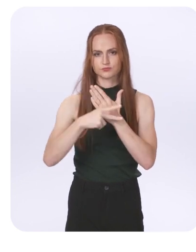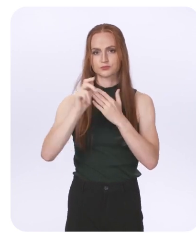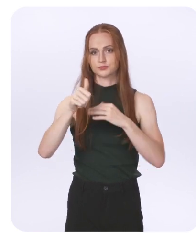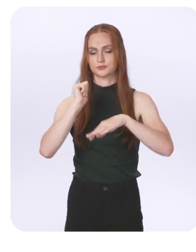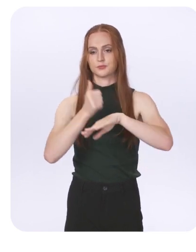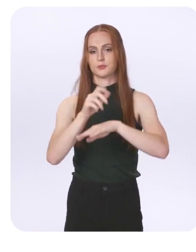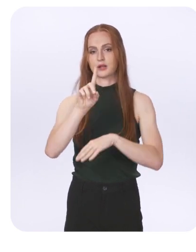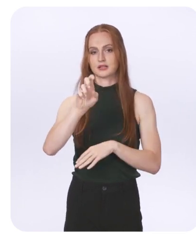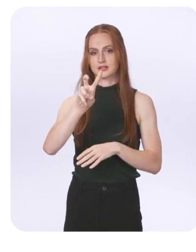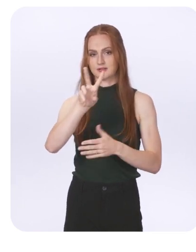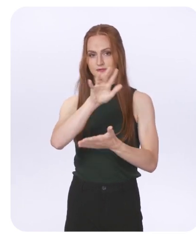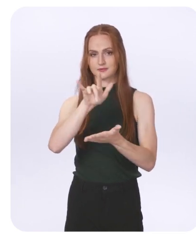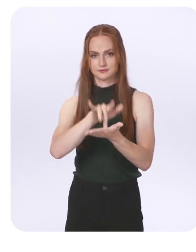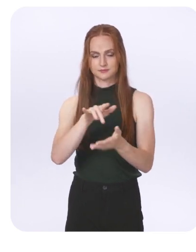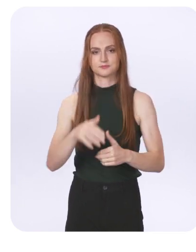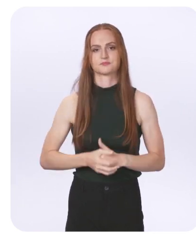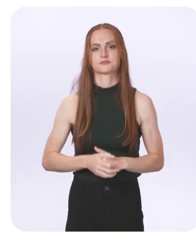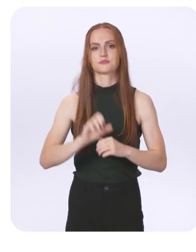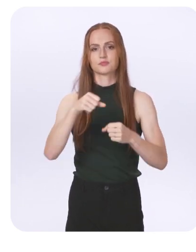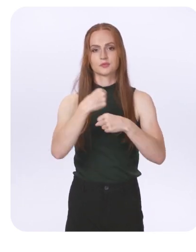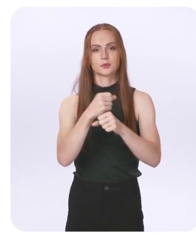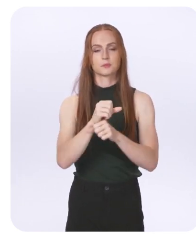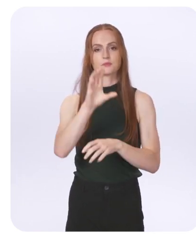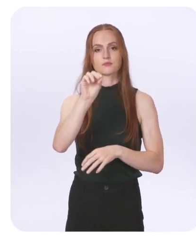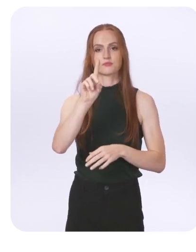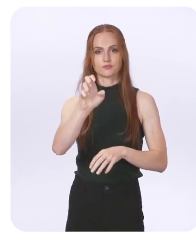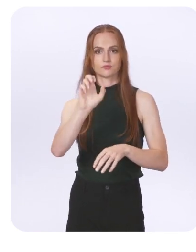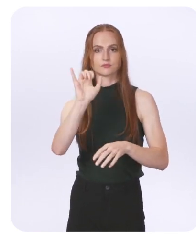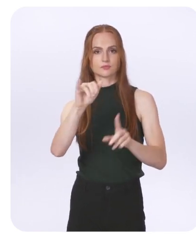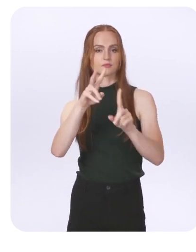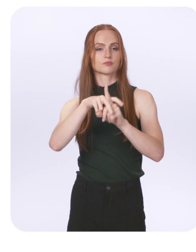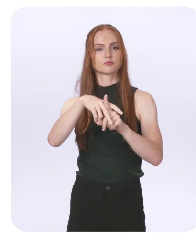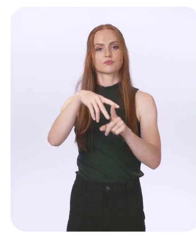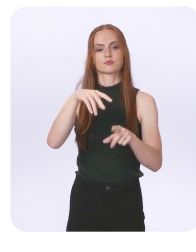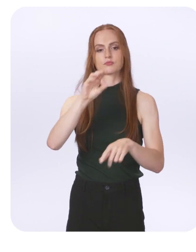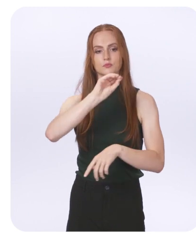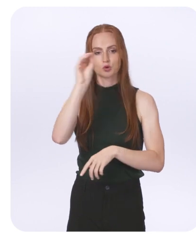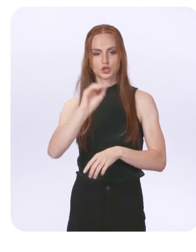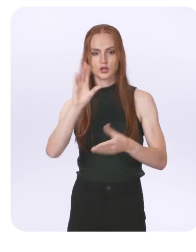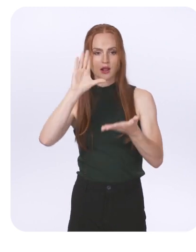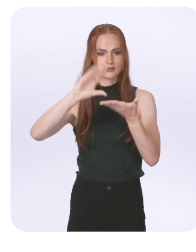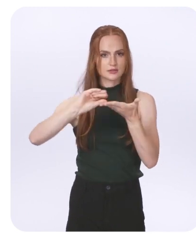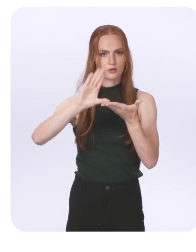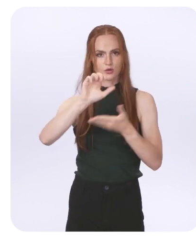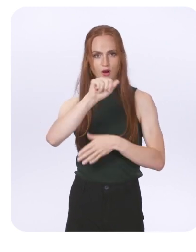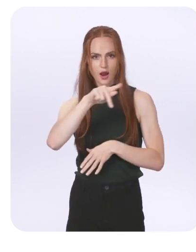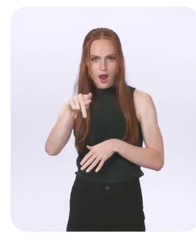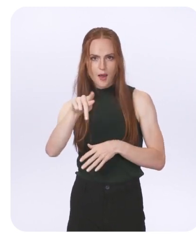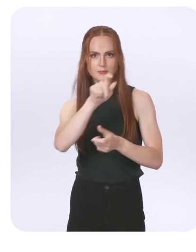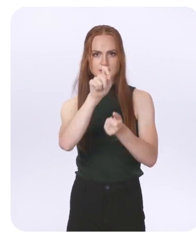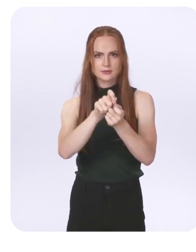We imagine that you use this to fund VR influencer campaigns, track marketing campaign effectiveness,